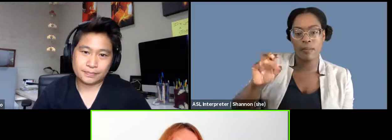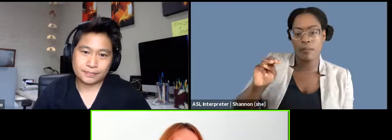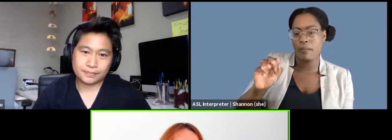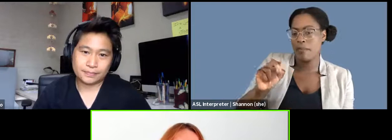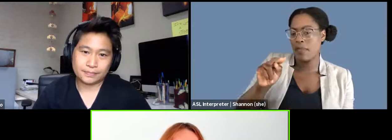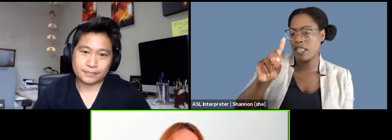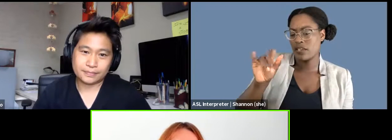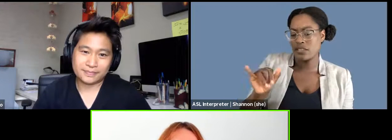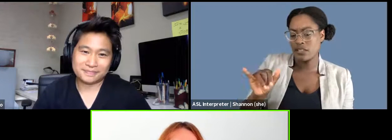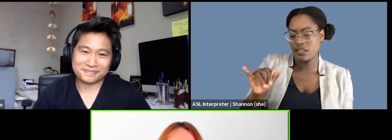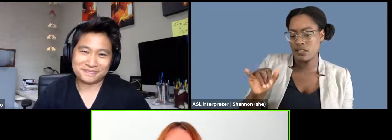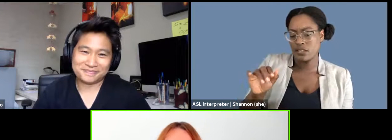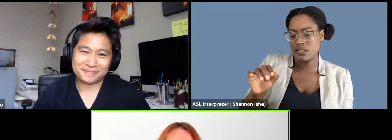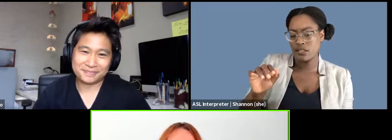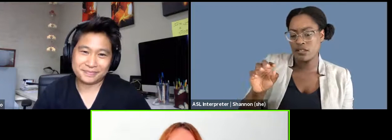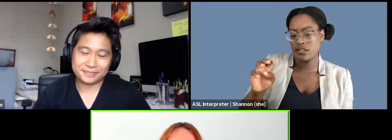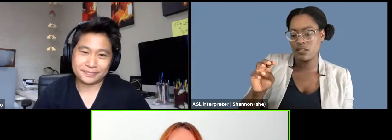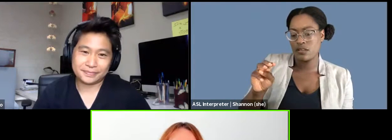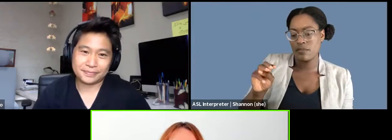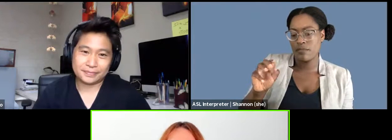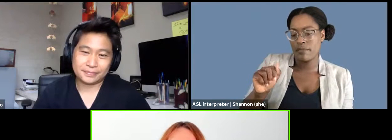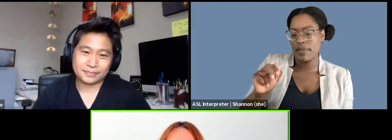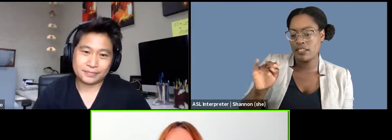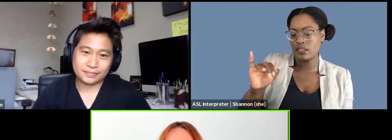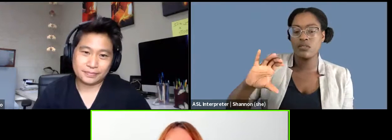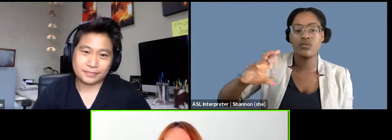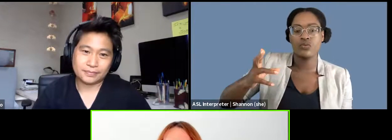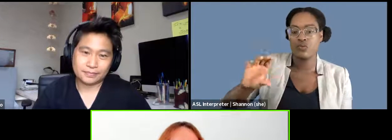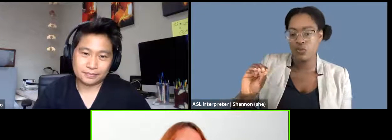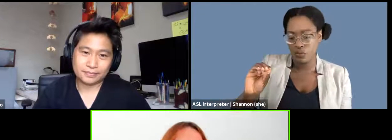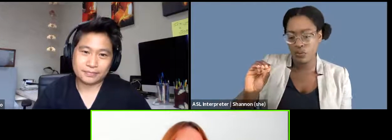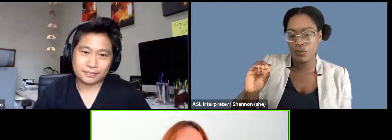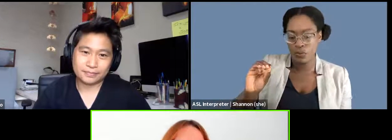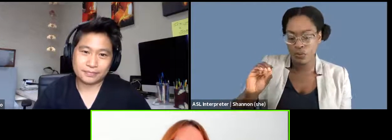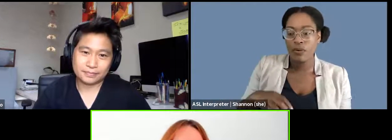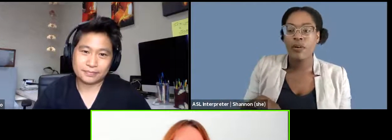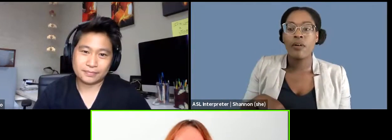tactical and practical ways you can make a difference and create change.